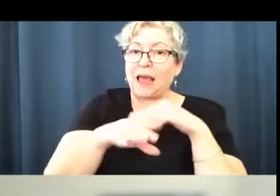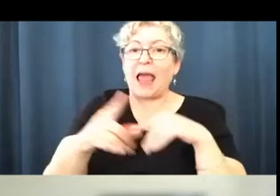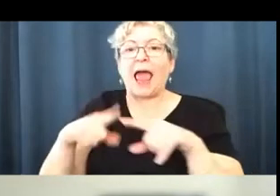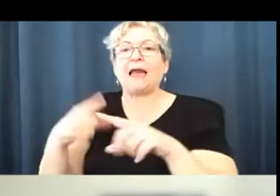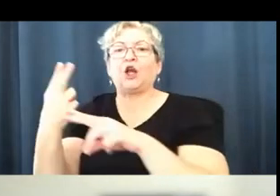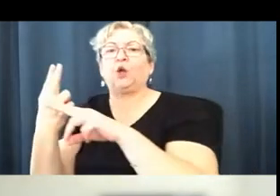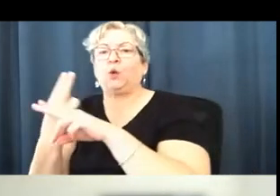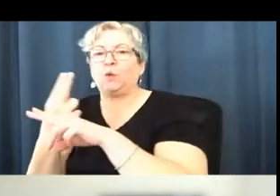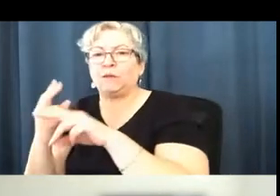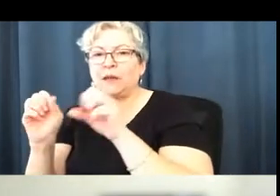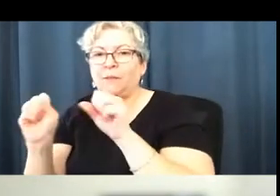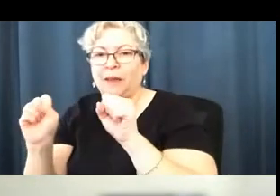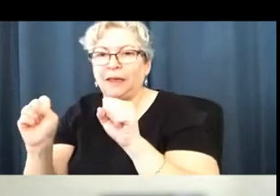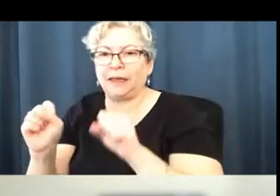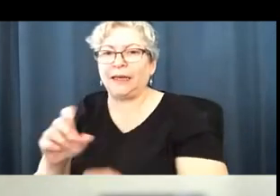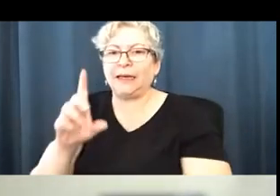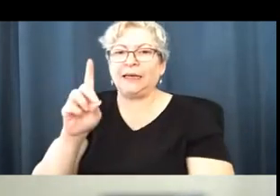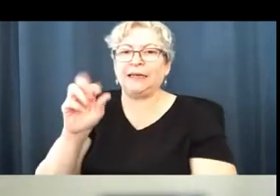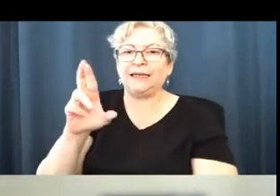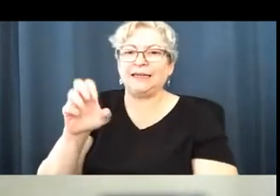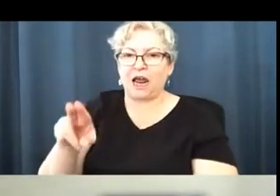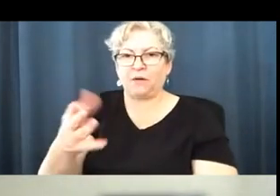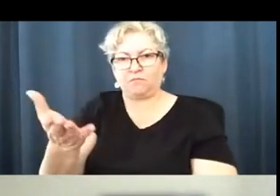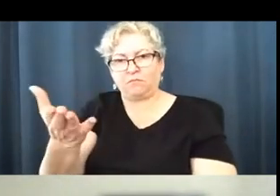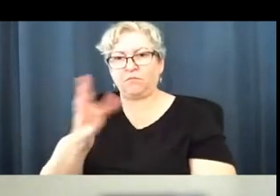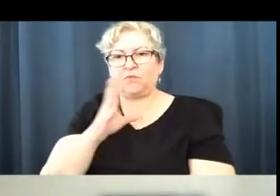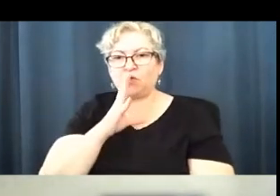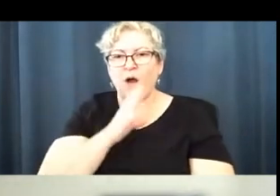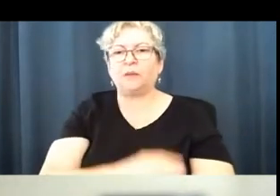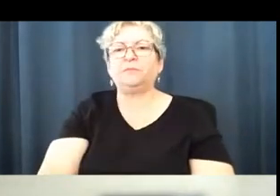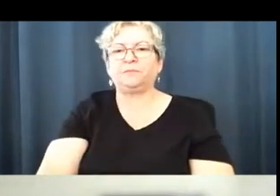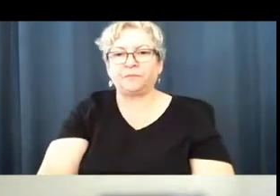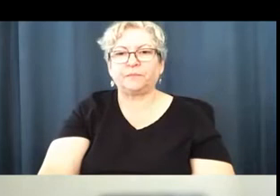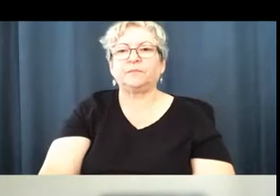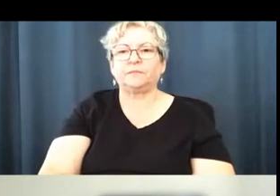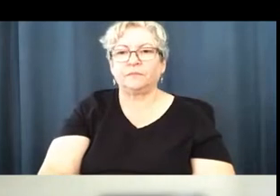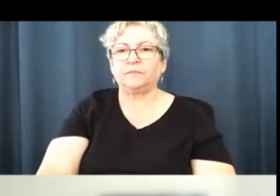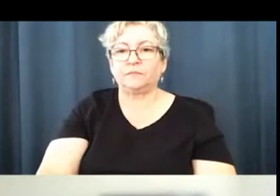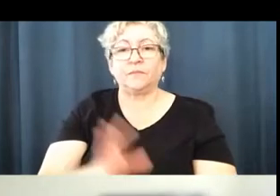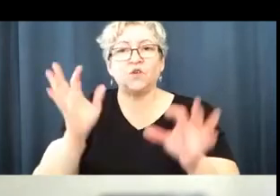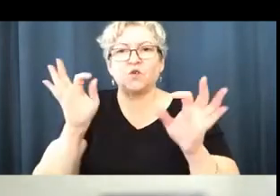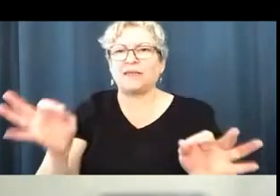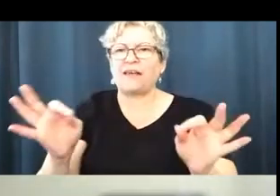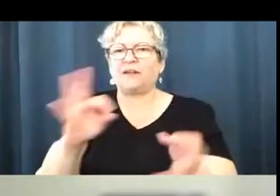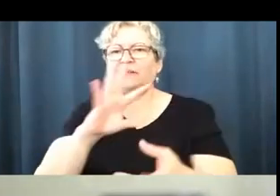And Darren, let's talk about that. Yeah, yes certainly, all this stuff about legal compliance